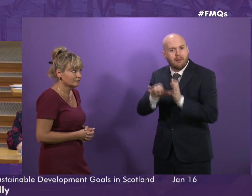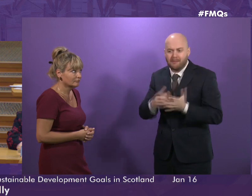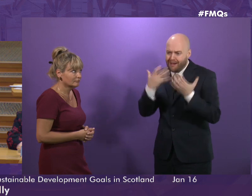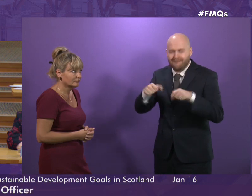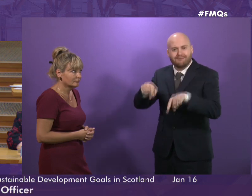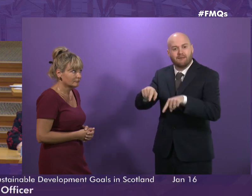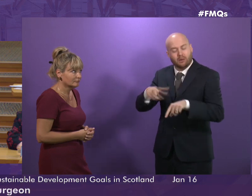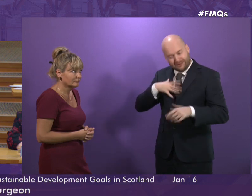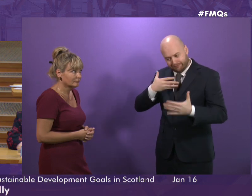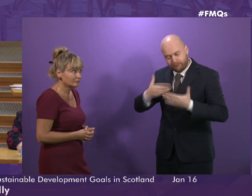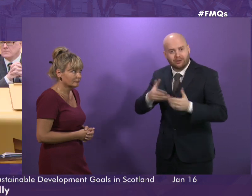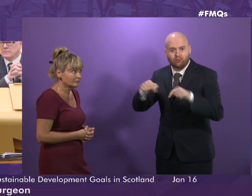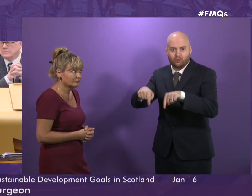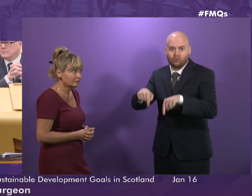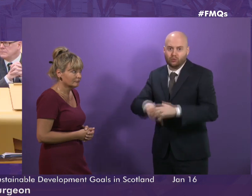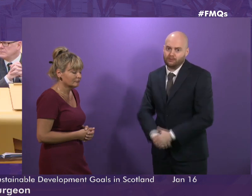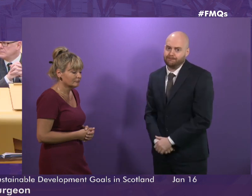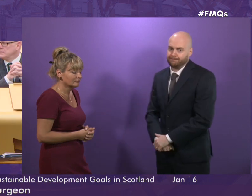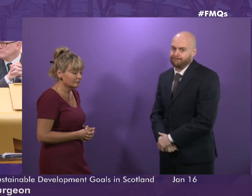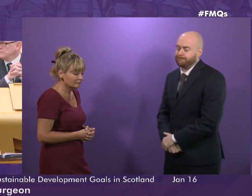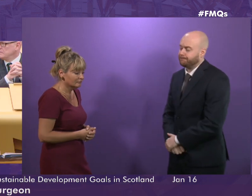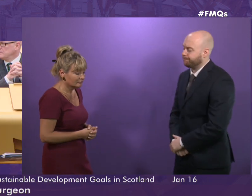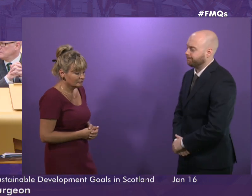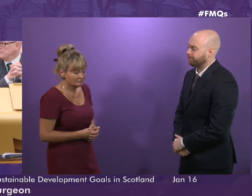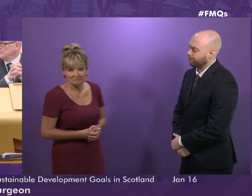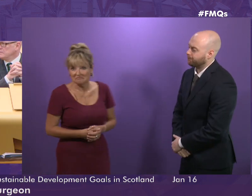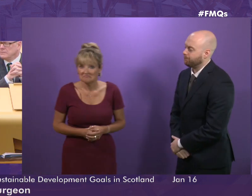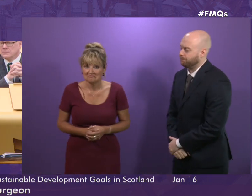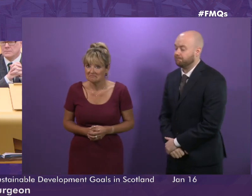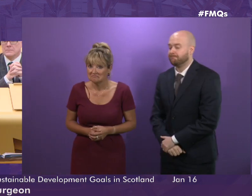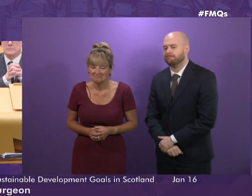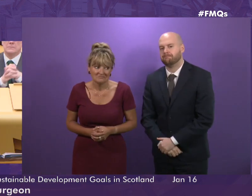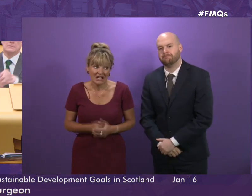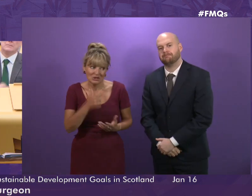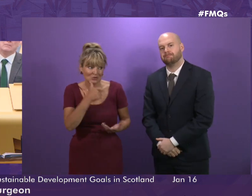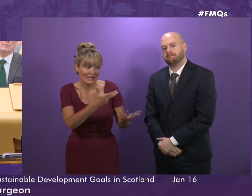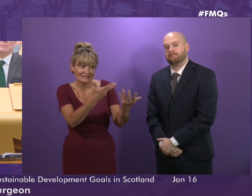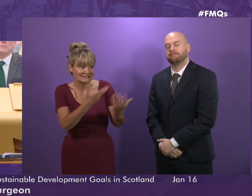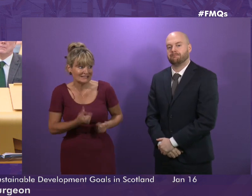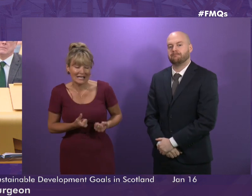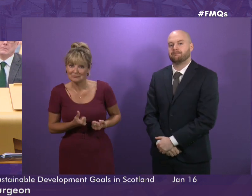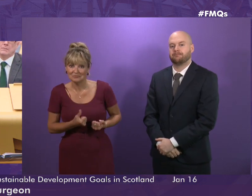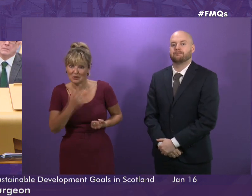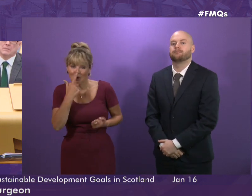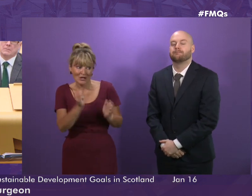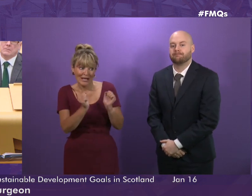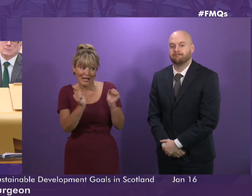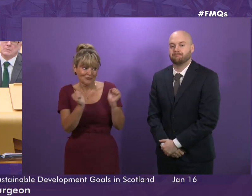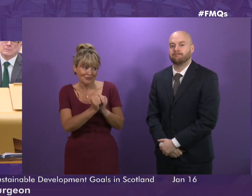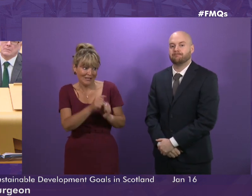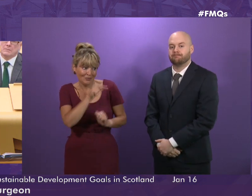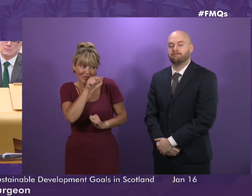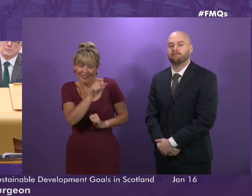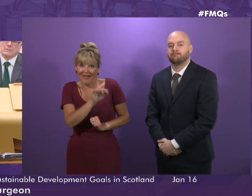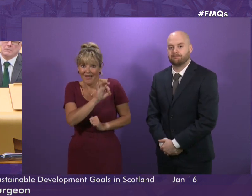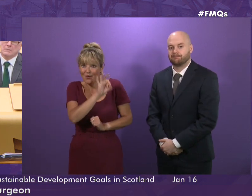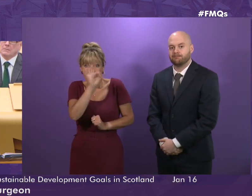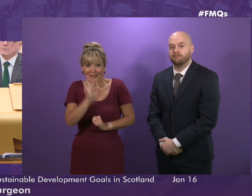I simply do not accept or agree with the general premise of that question. I certainly do not